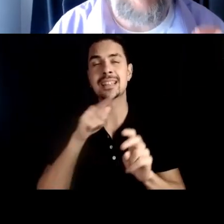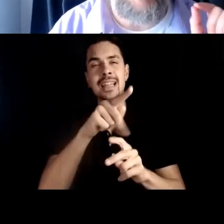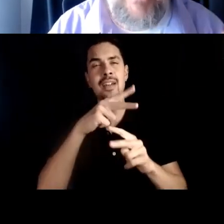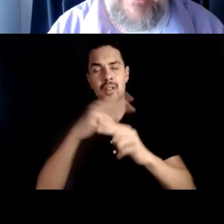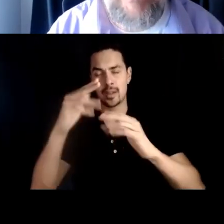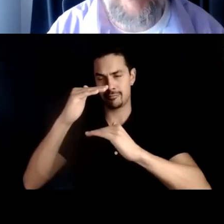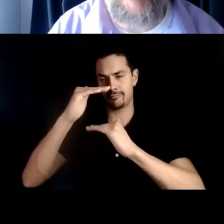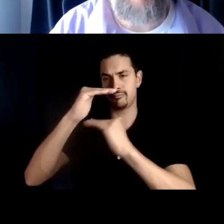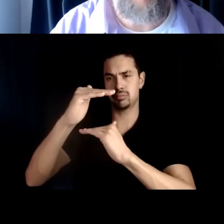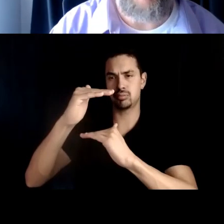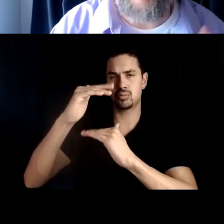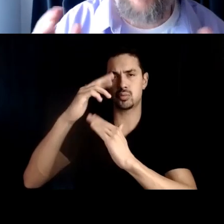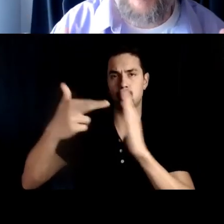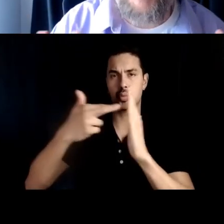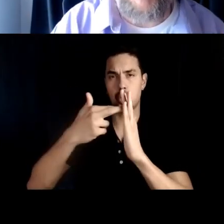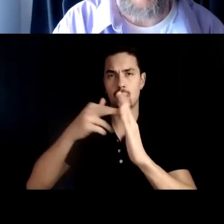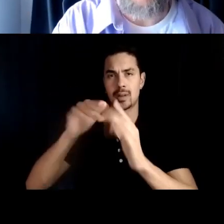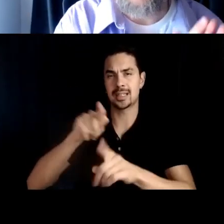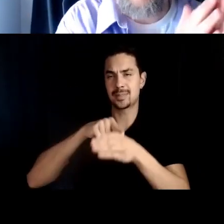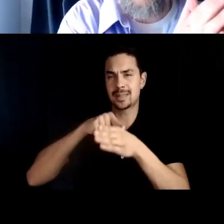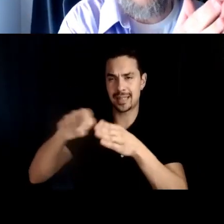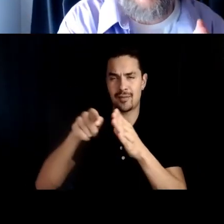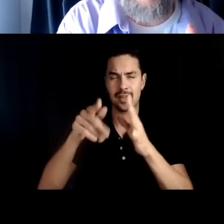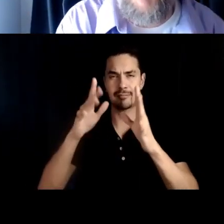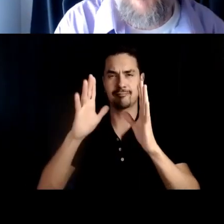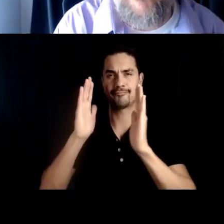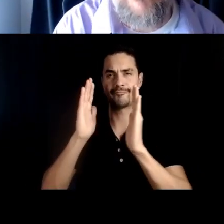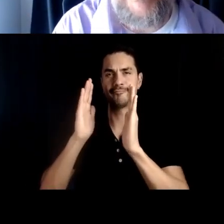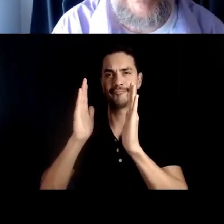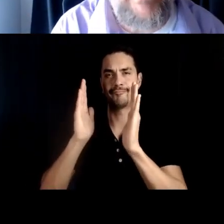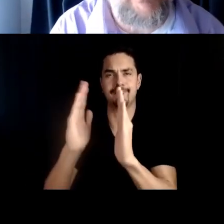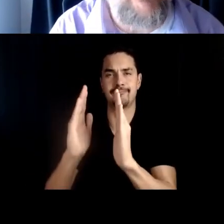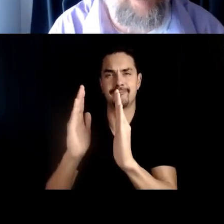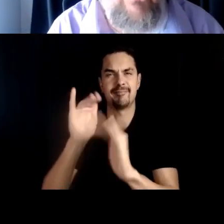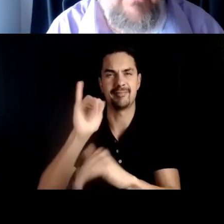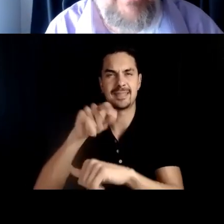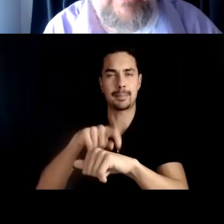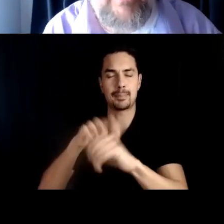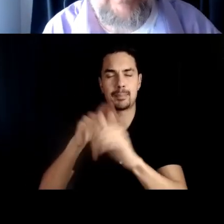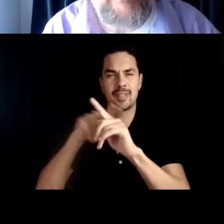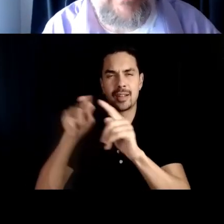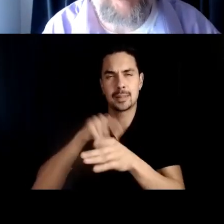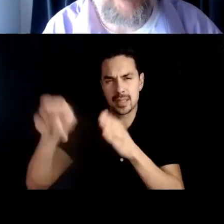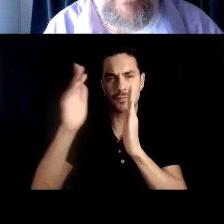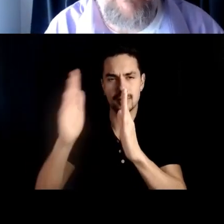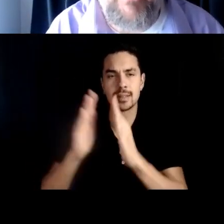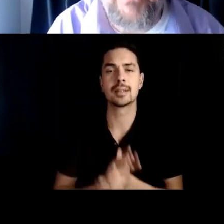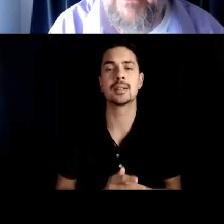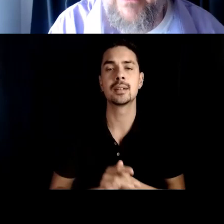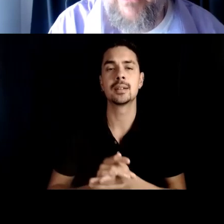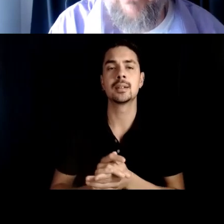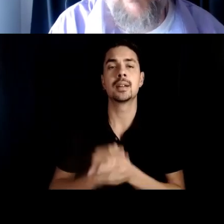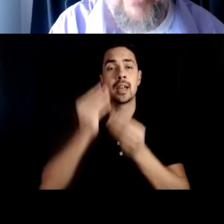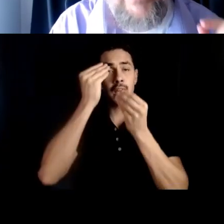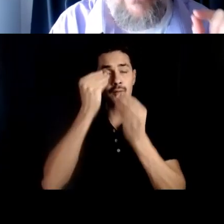in this limited time, and that's it. So to be a little bit more detailed, informed consent and standards of care models are really